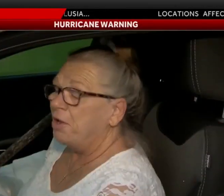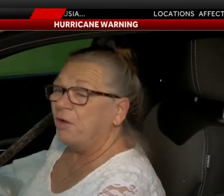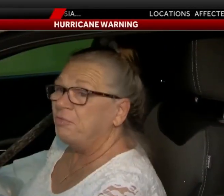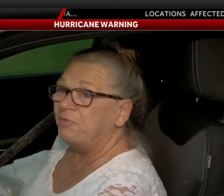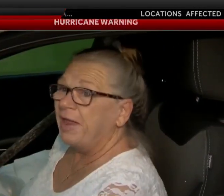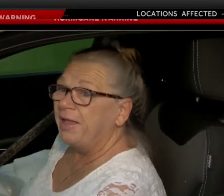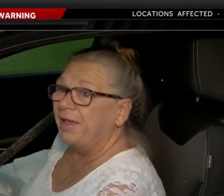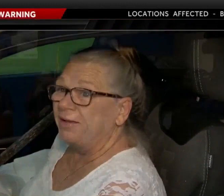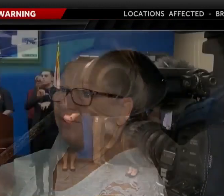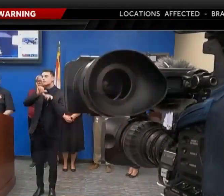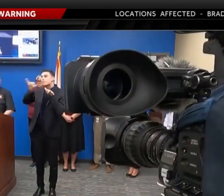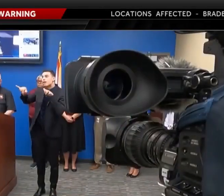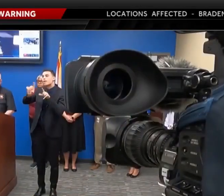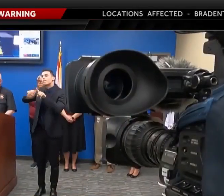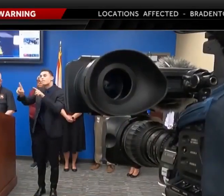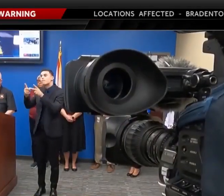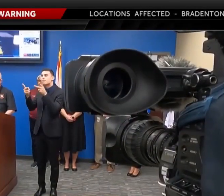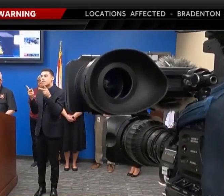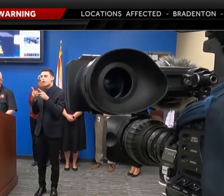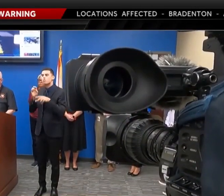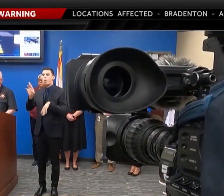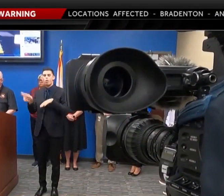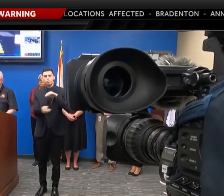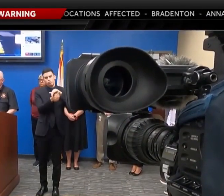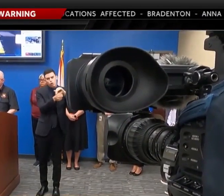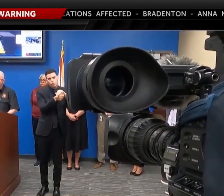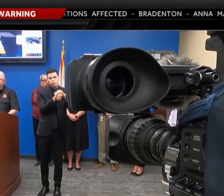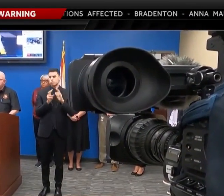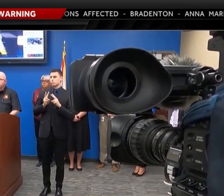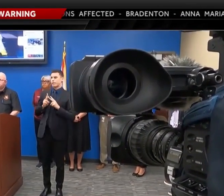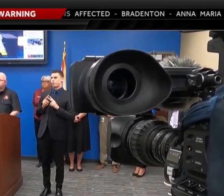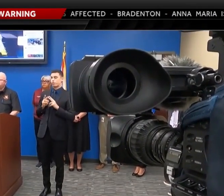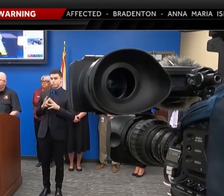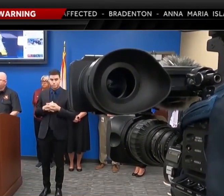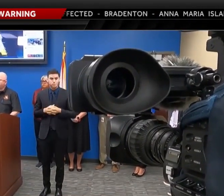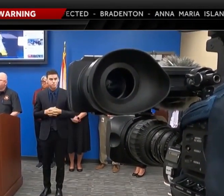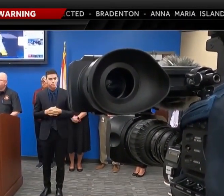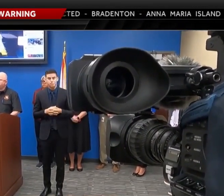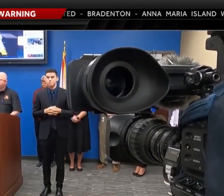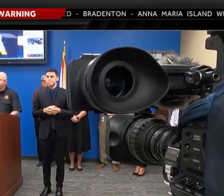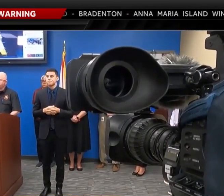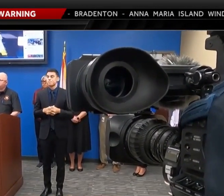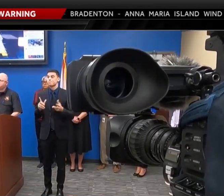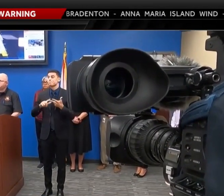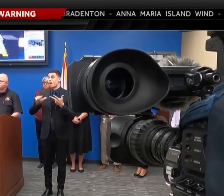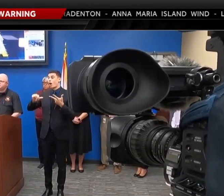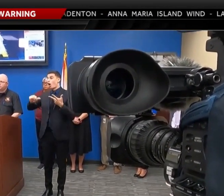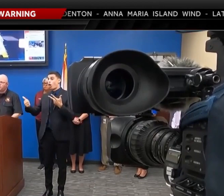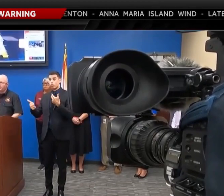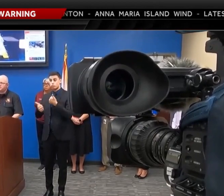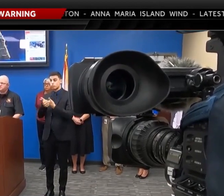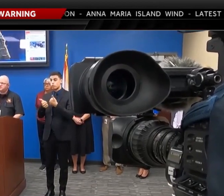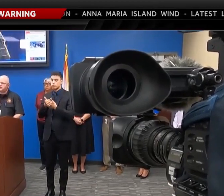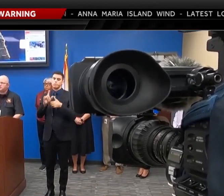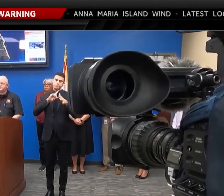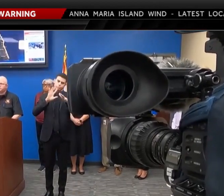OSCEOLA COUNTY RESIDENTS SPENT THE WEEK PICKING UP SANDBAGS AND MAKING PREPARATIONS FOR HURRICANE IAN.